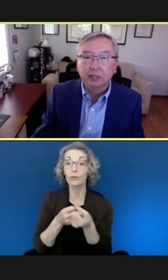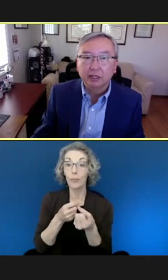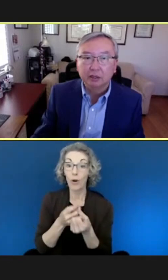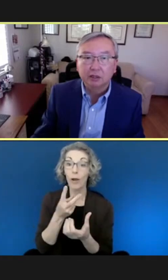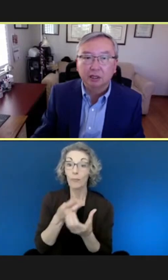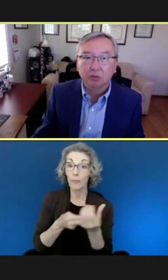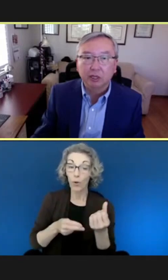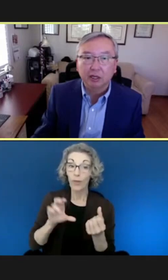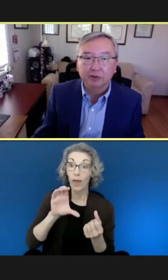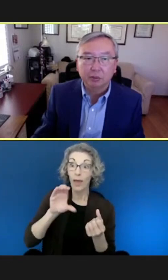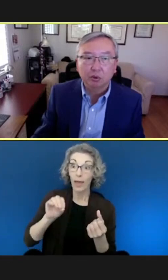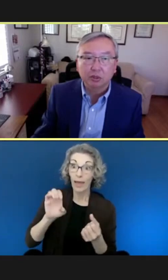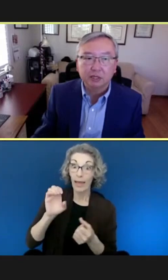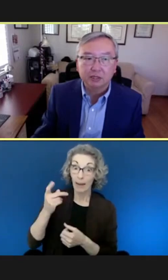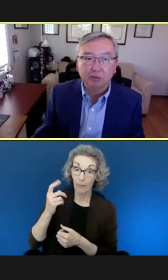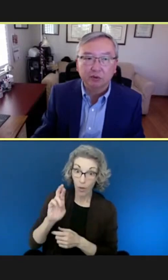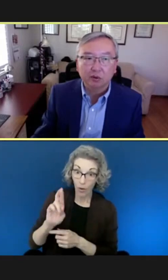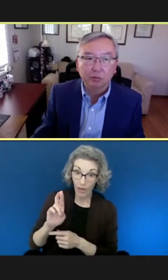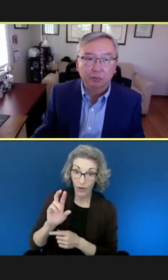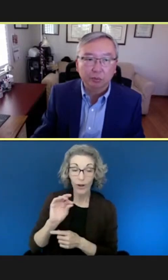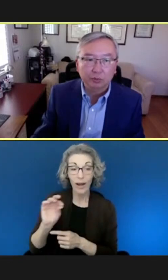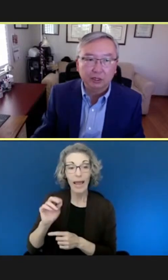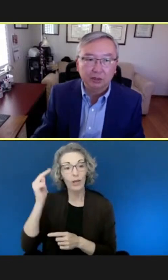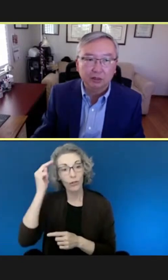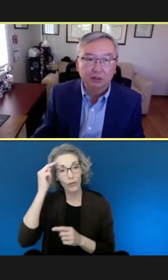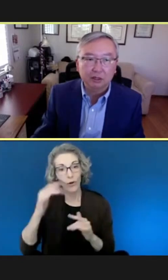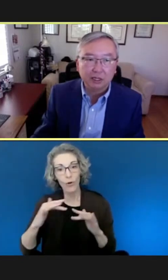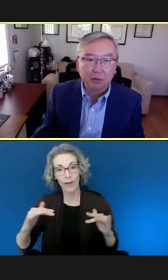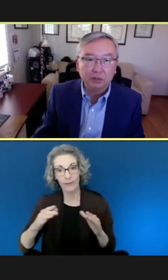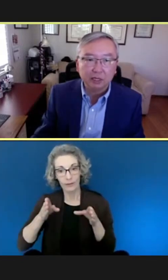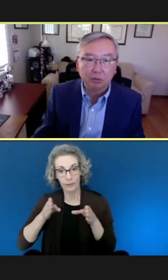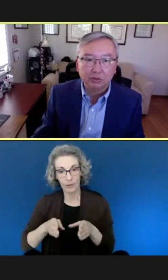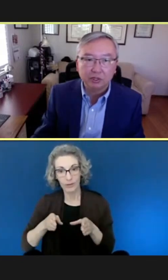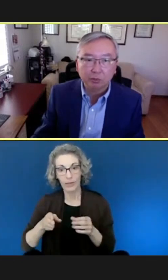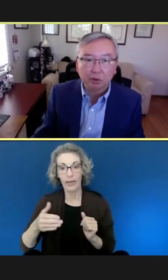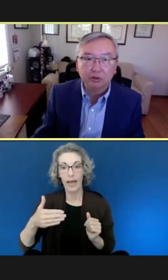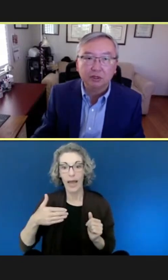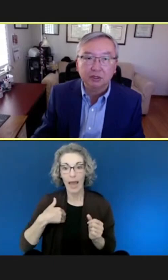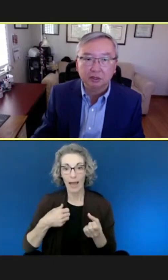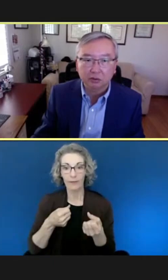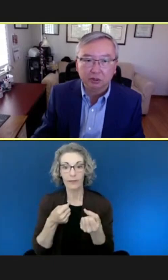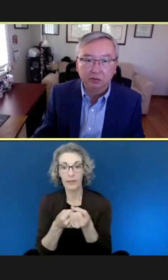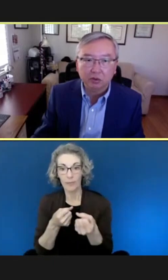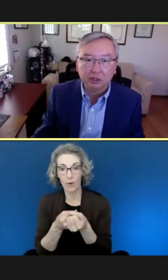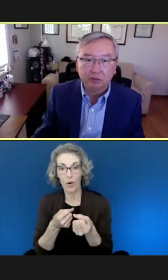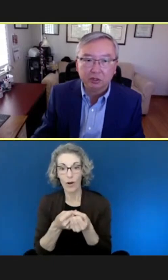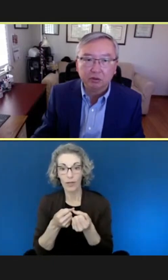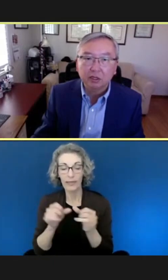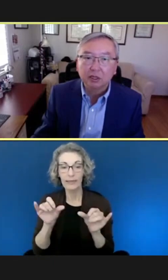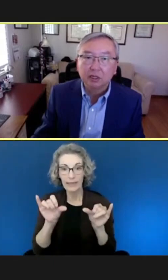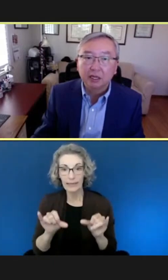And we have a support system for the team that will support the neurodiverse individual,